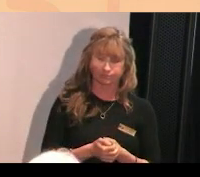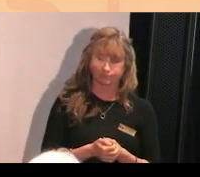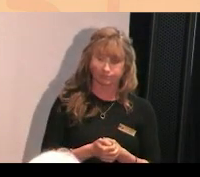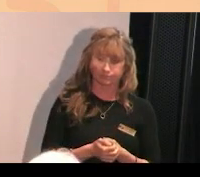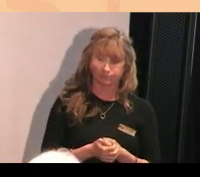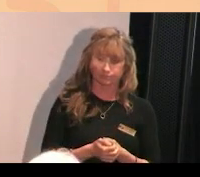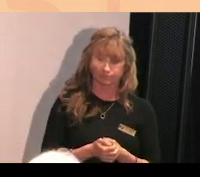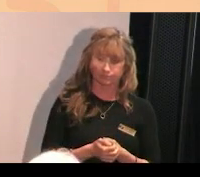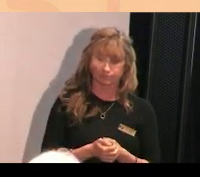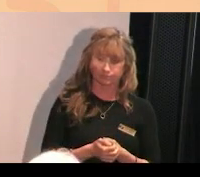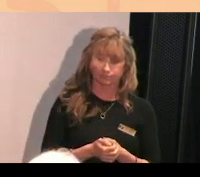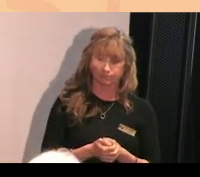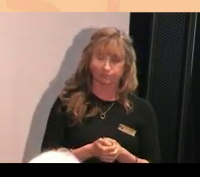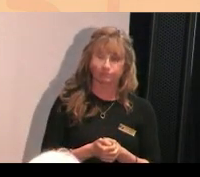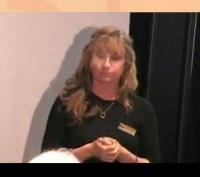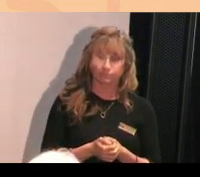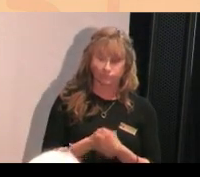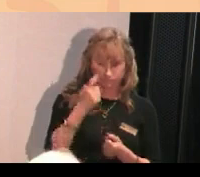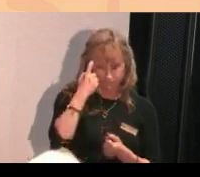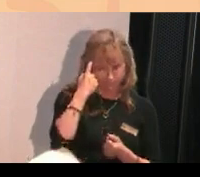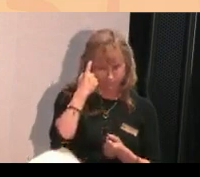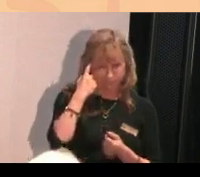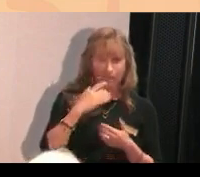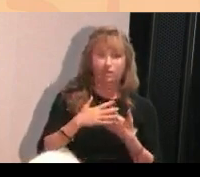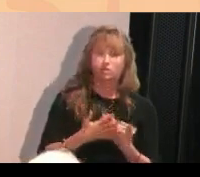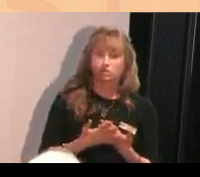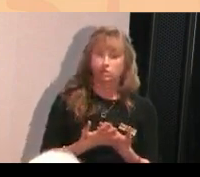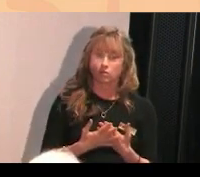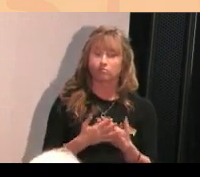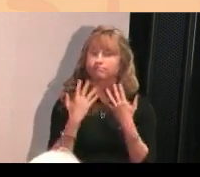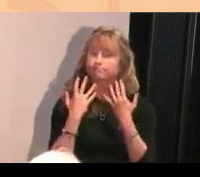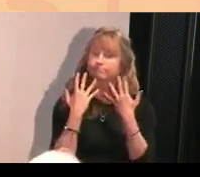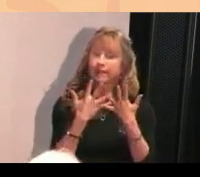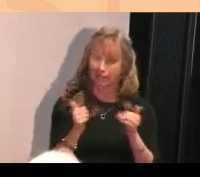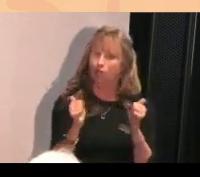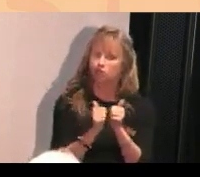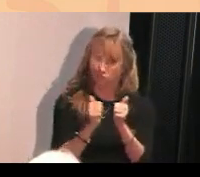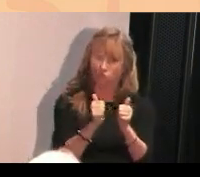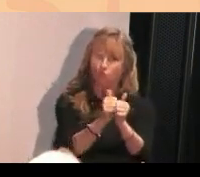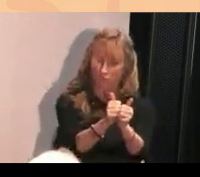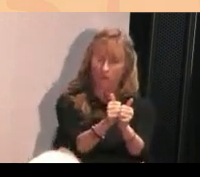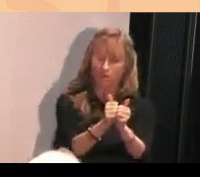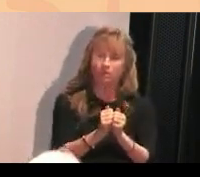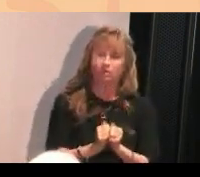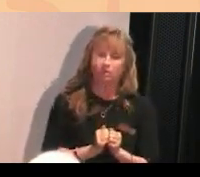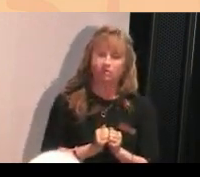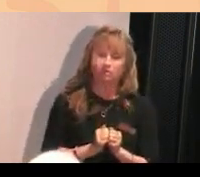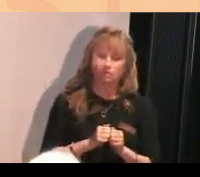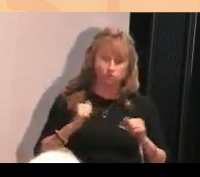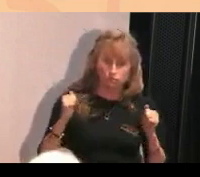but first to some areas of strong agreement a strong theme of the consultation was around the